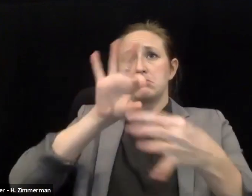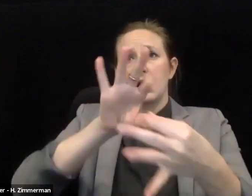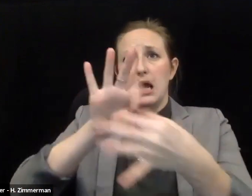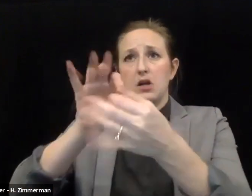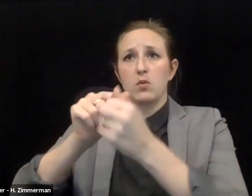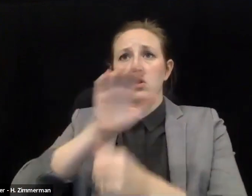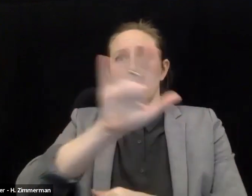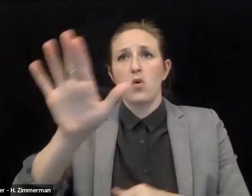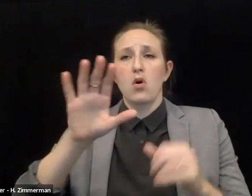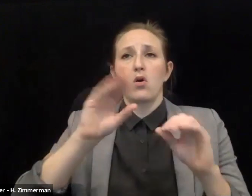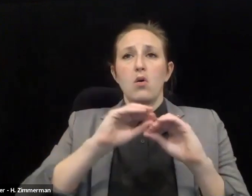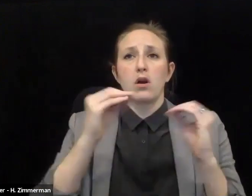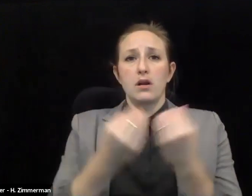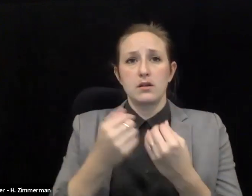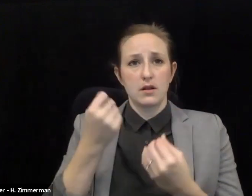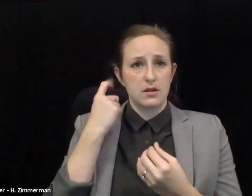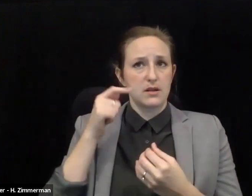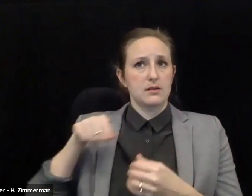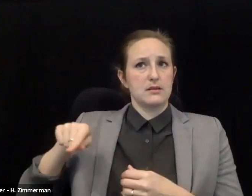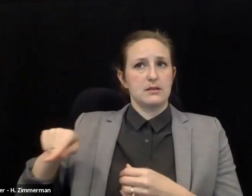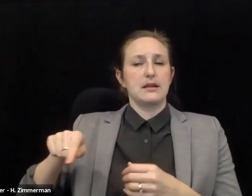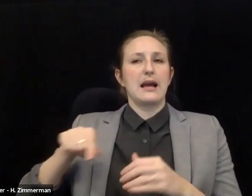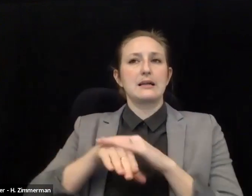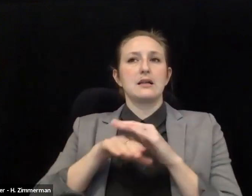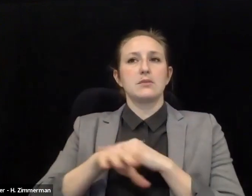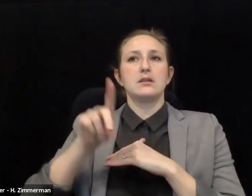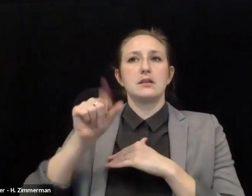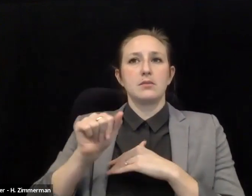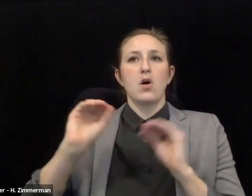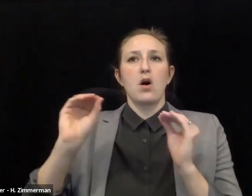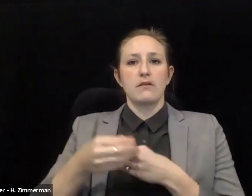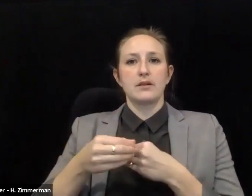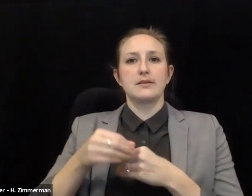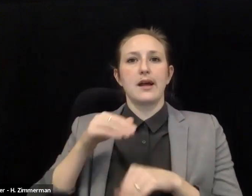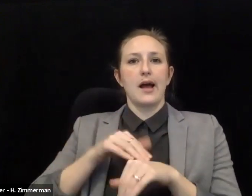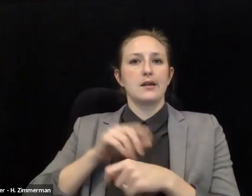So again, this is an accessibility disability office at a university looking to bridge